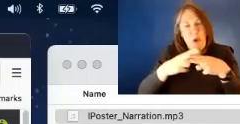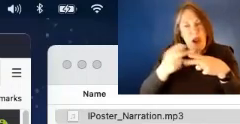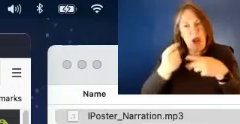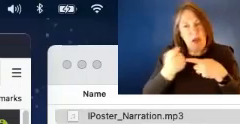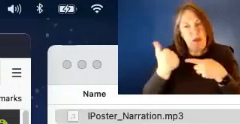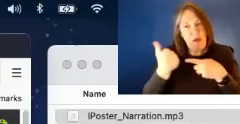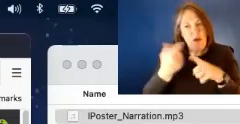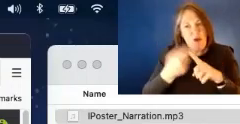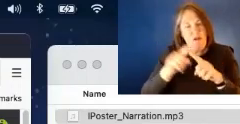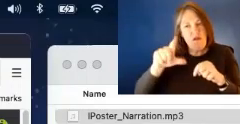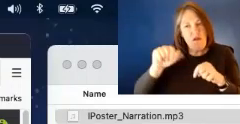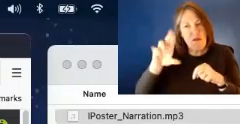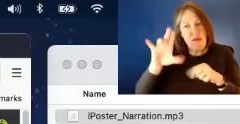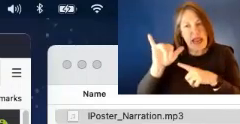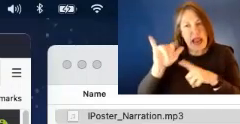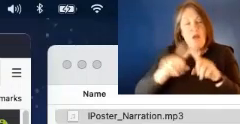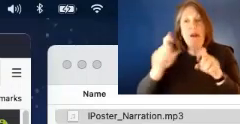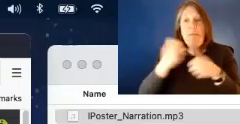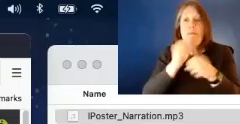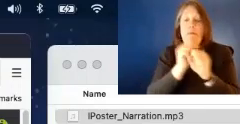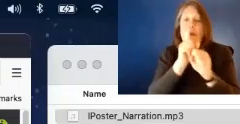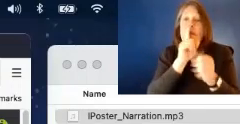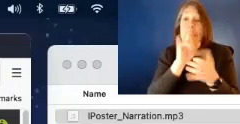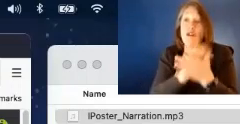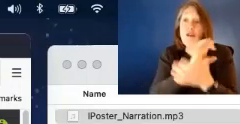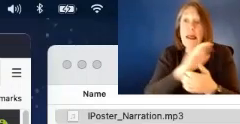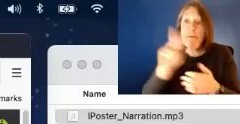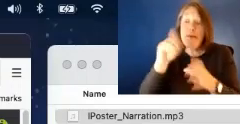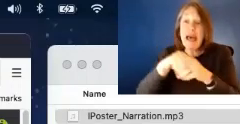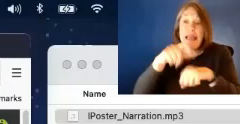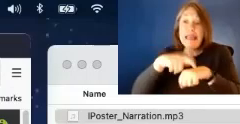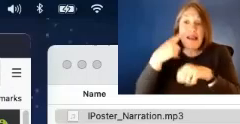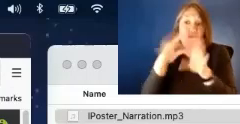gallery, but make sure that it is back again in time for the conference.